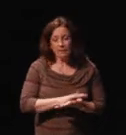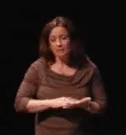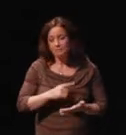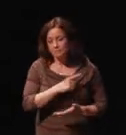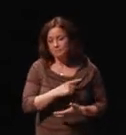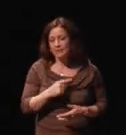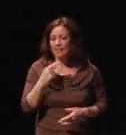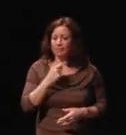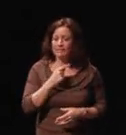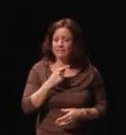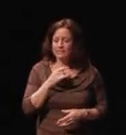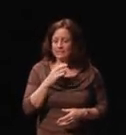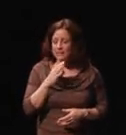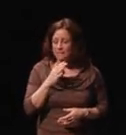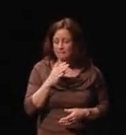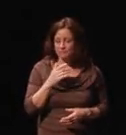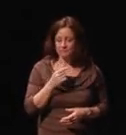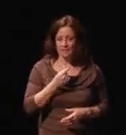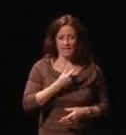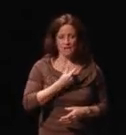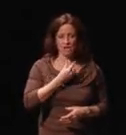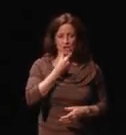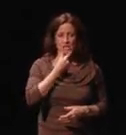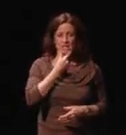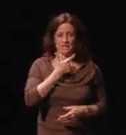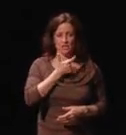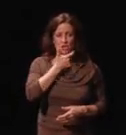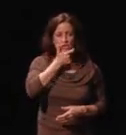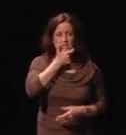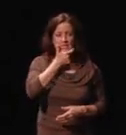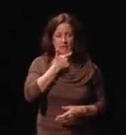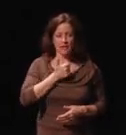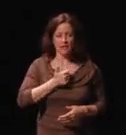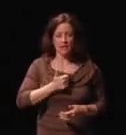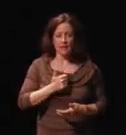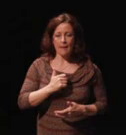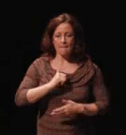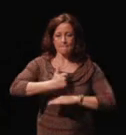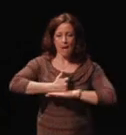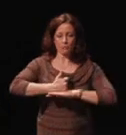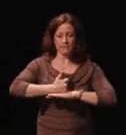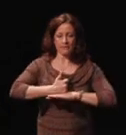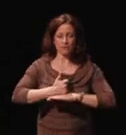This is a chin-mounted joystick, and there's a guy in the wheelchair